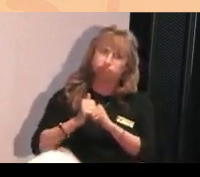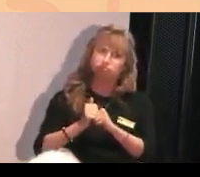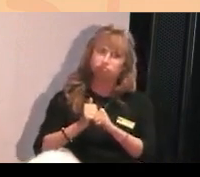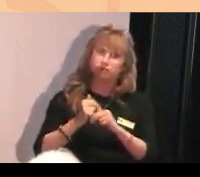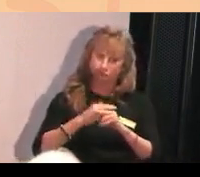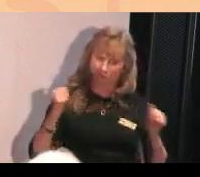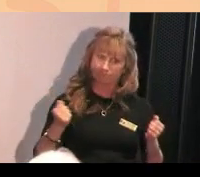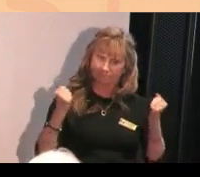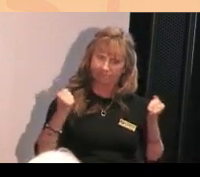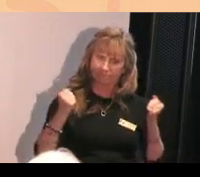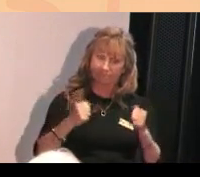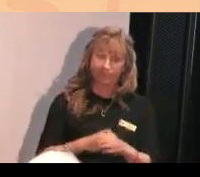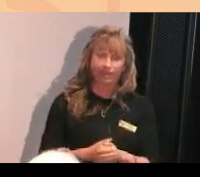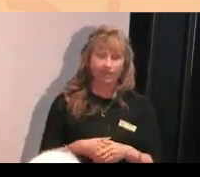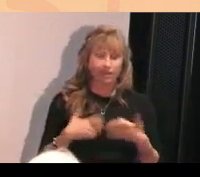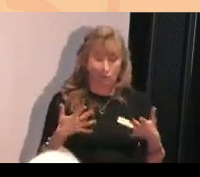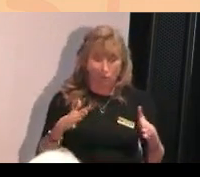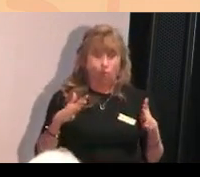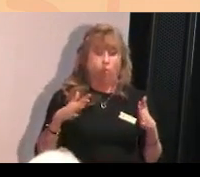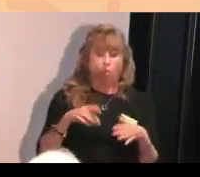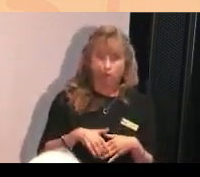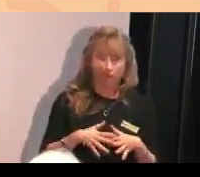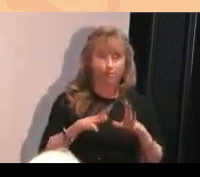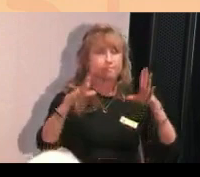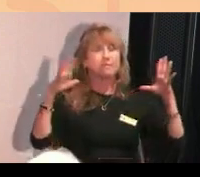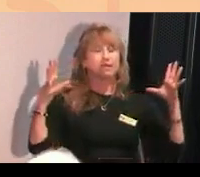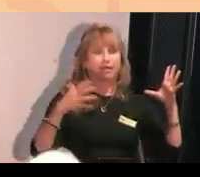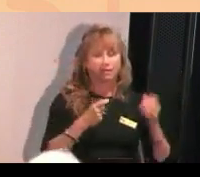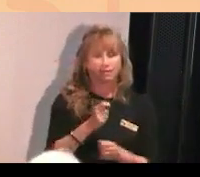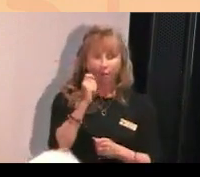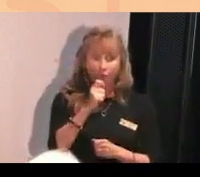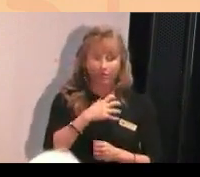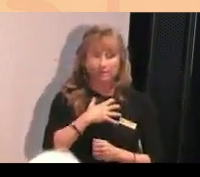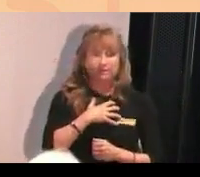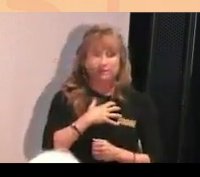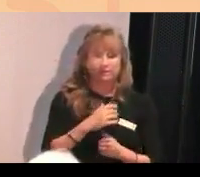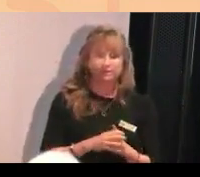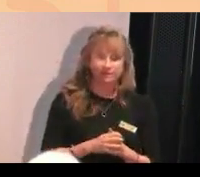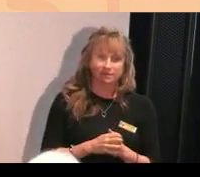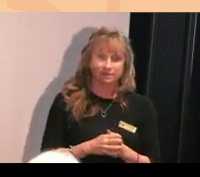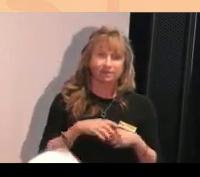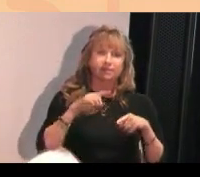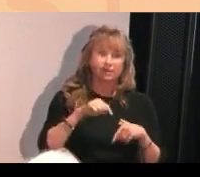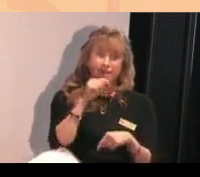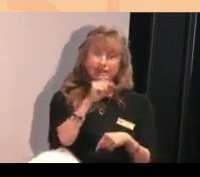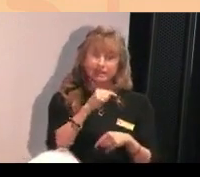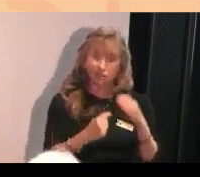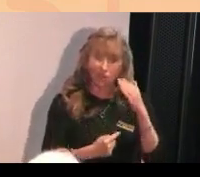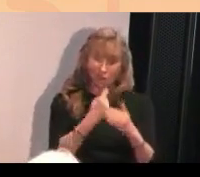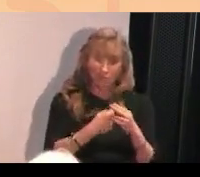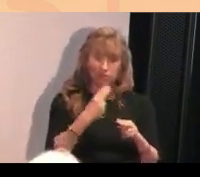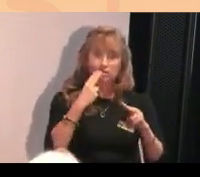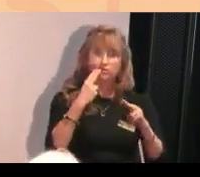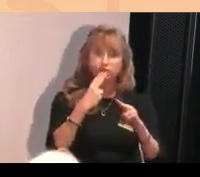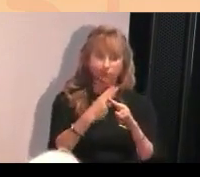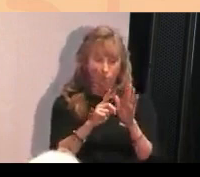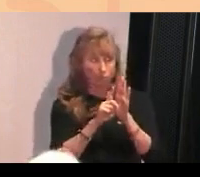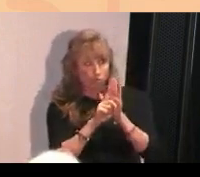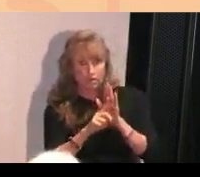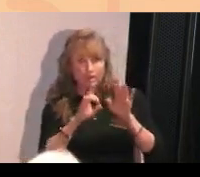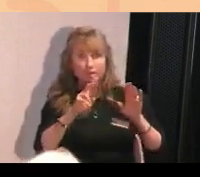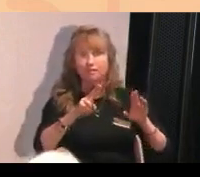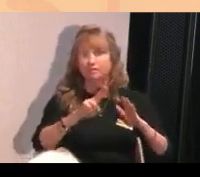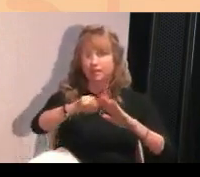large it is scary but it could be the opportunity to have representation on a national level as can